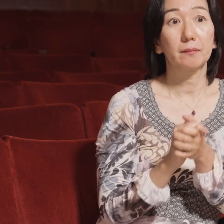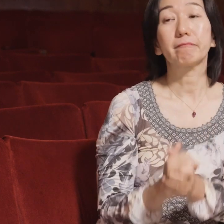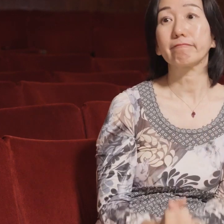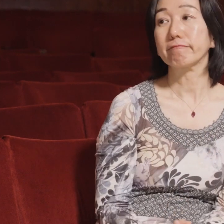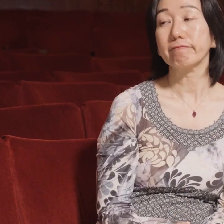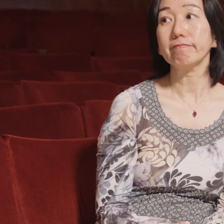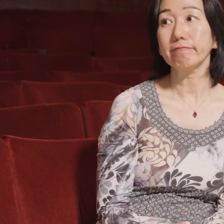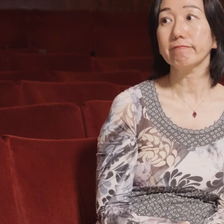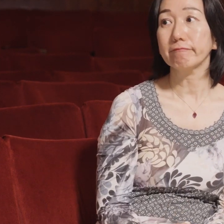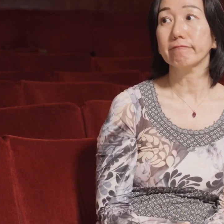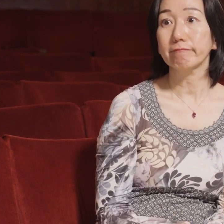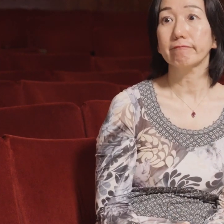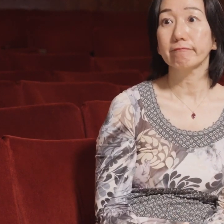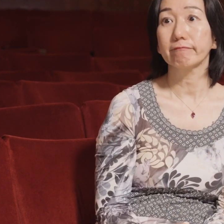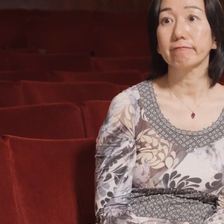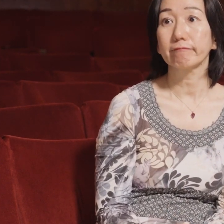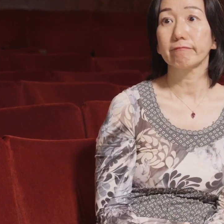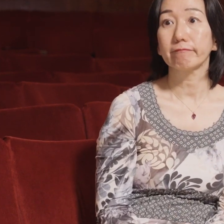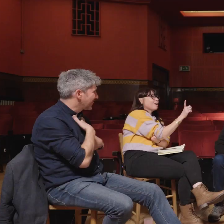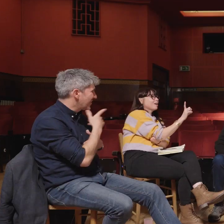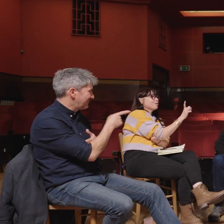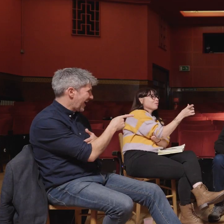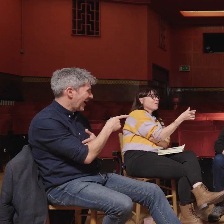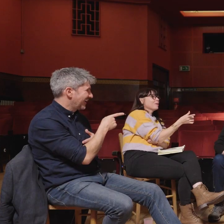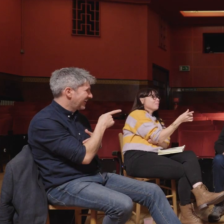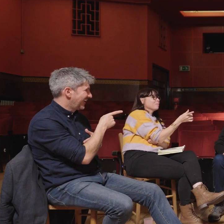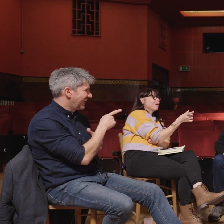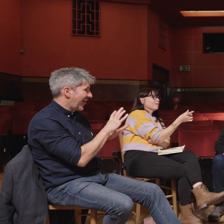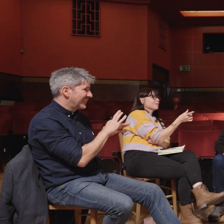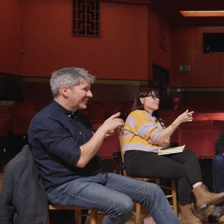That's a great point. I love that. And just to tie your comment in with Marc's...